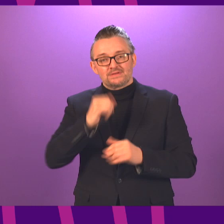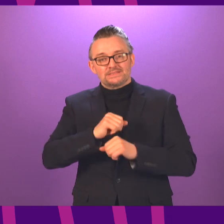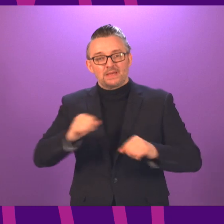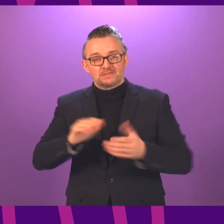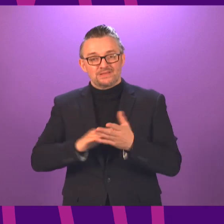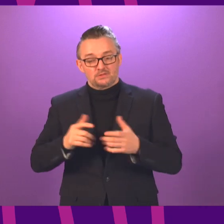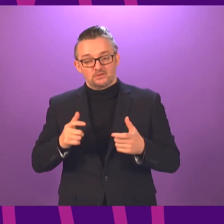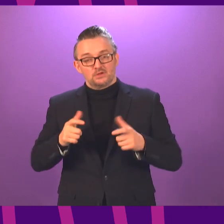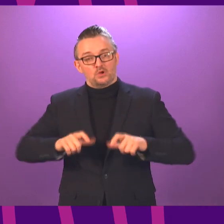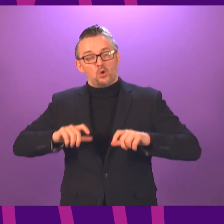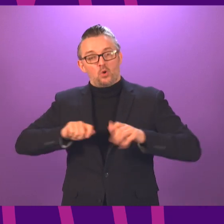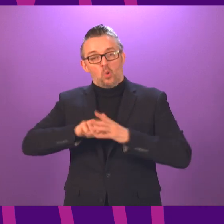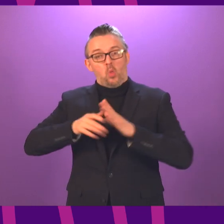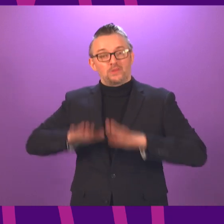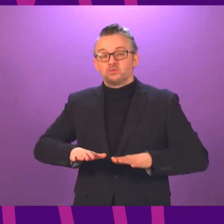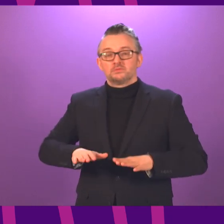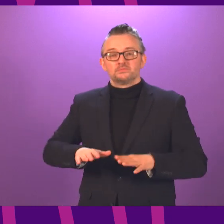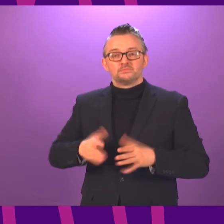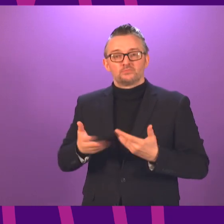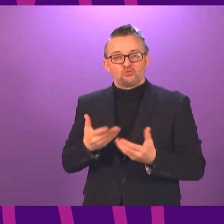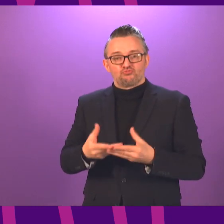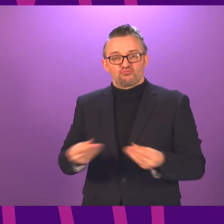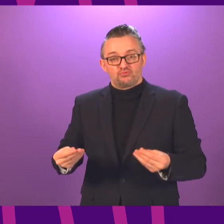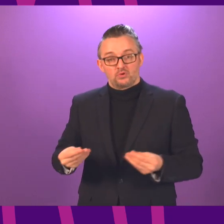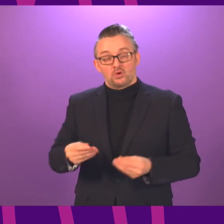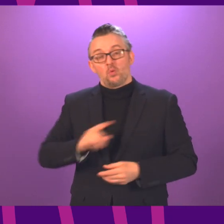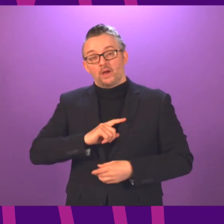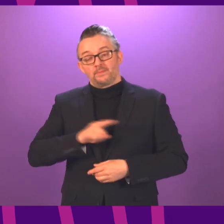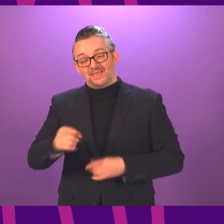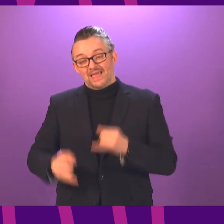restrictions. It is therefore from the last week of April that we would expect to see